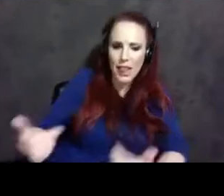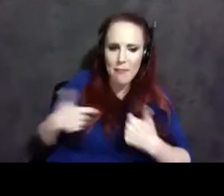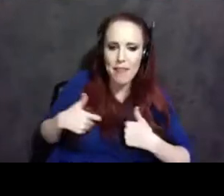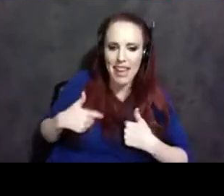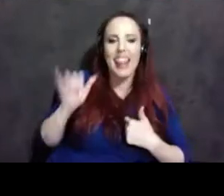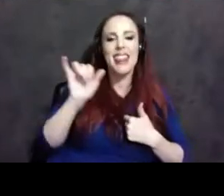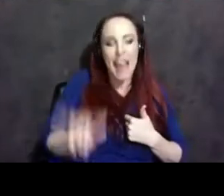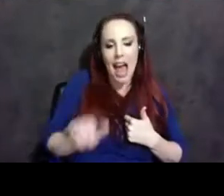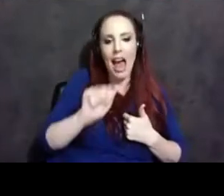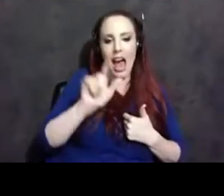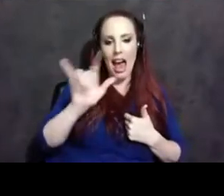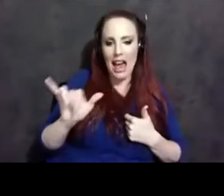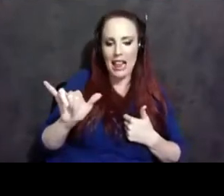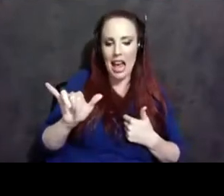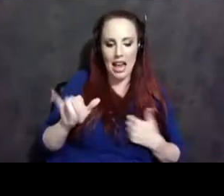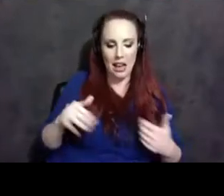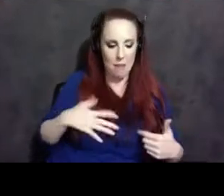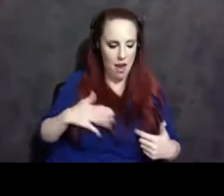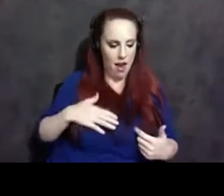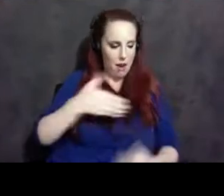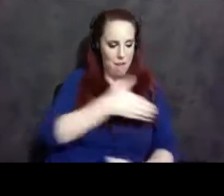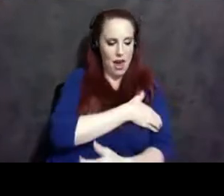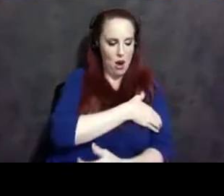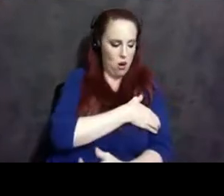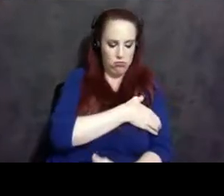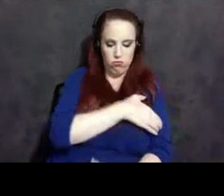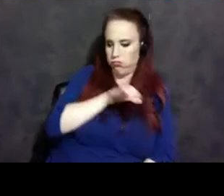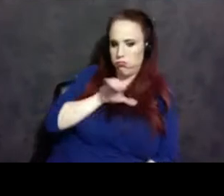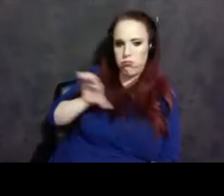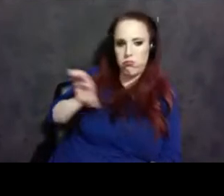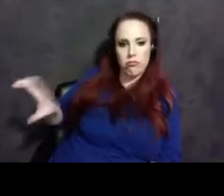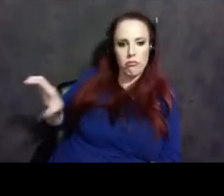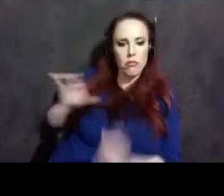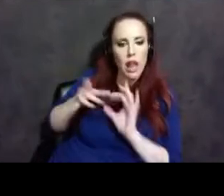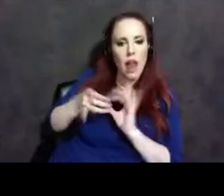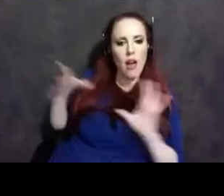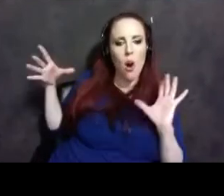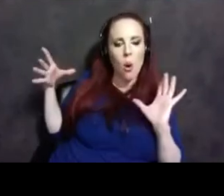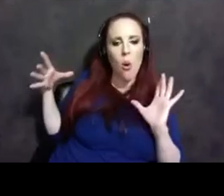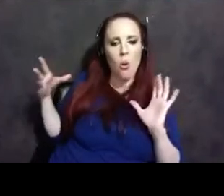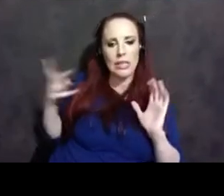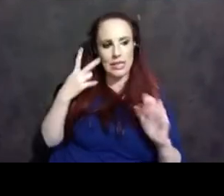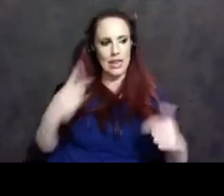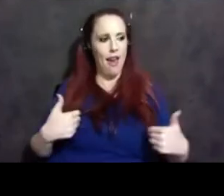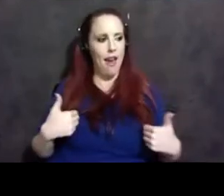It's being able to let go and being able to see that you have a lot of power to make changes